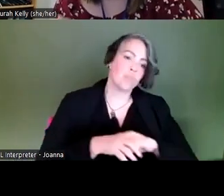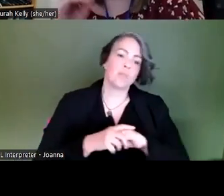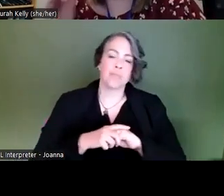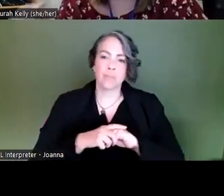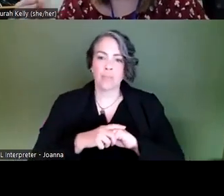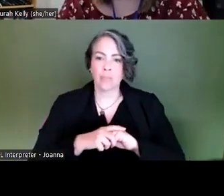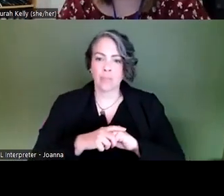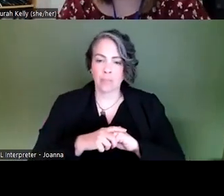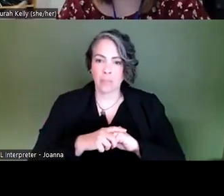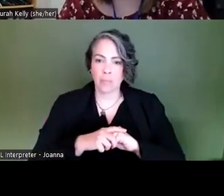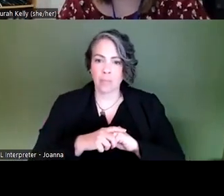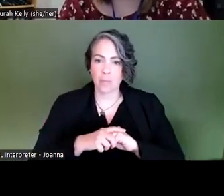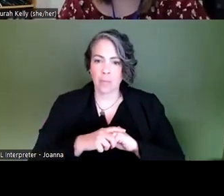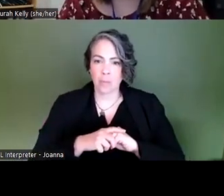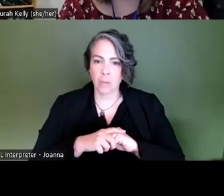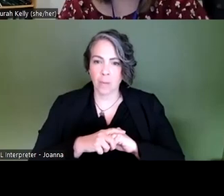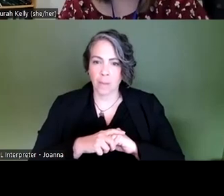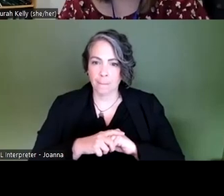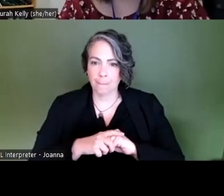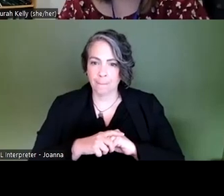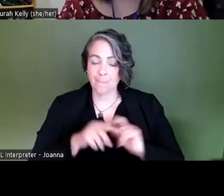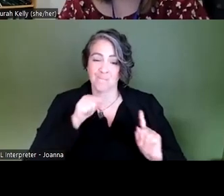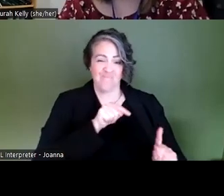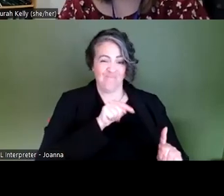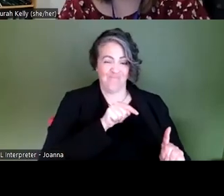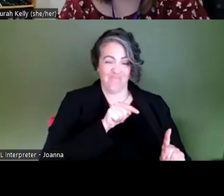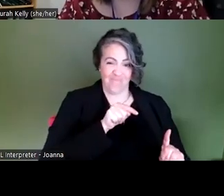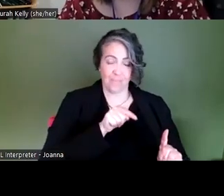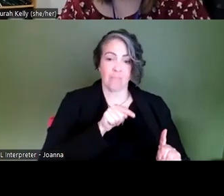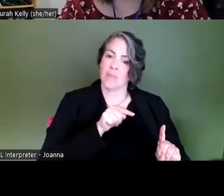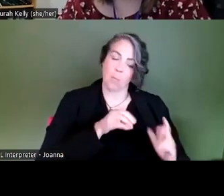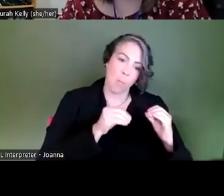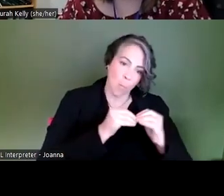had higher odds of substance use disorder and suicidal thoughts than their same race peers.